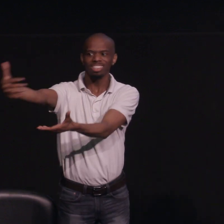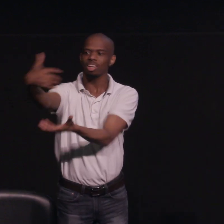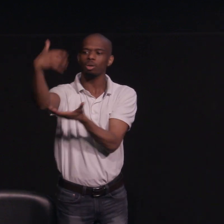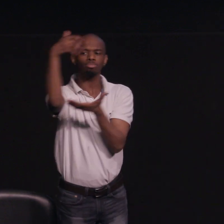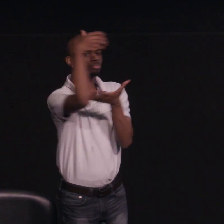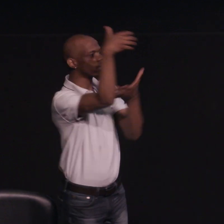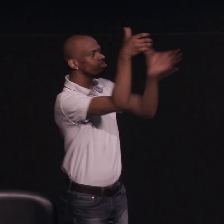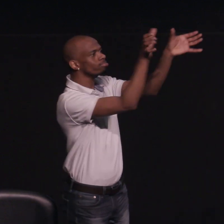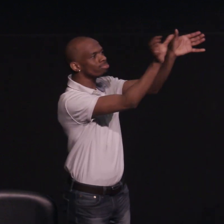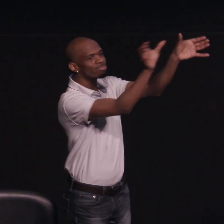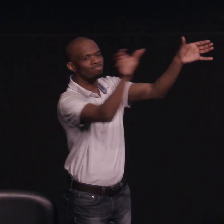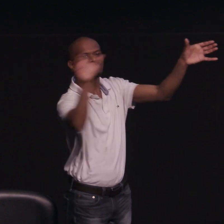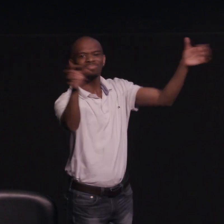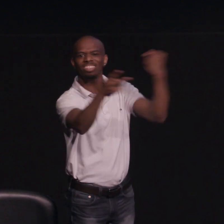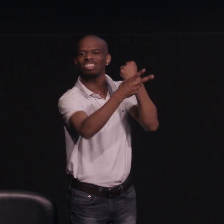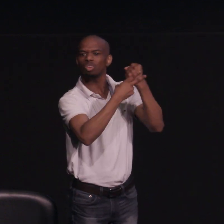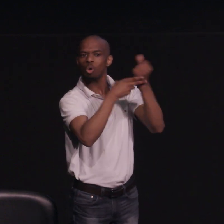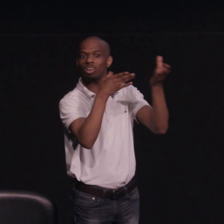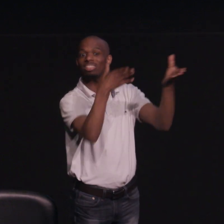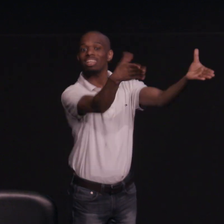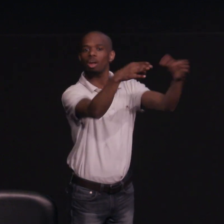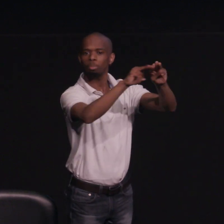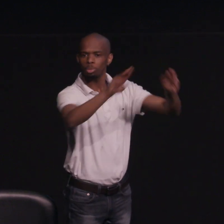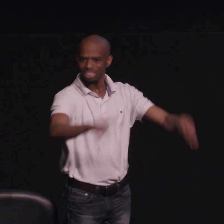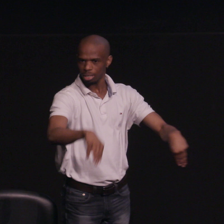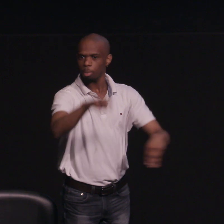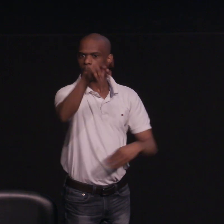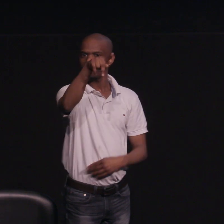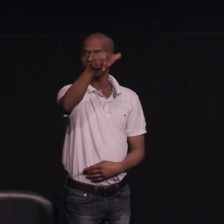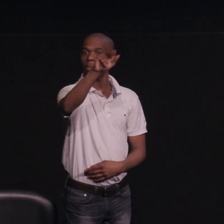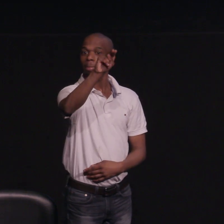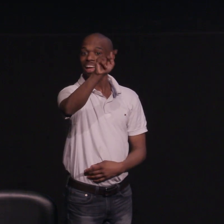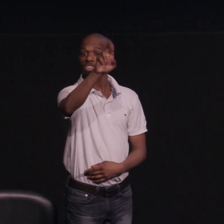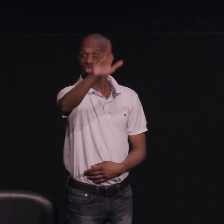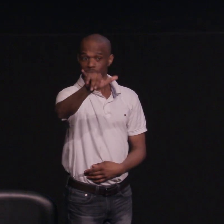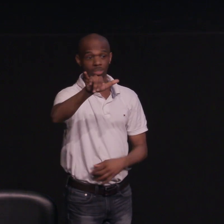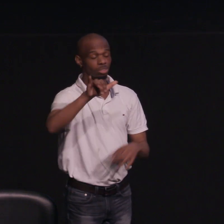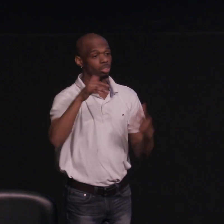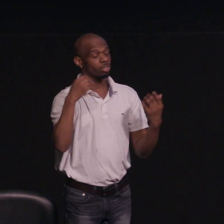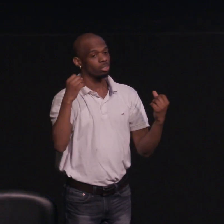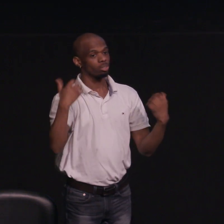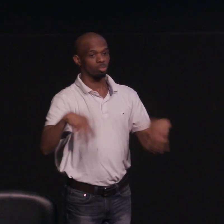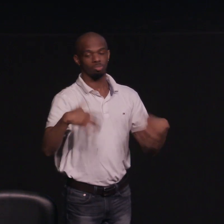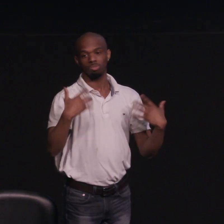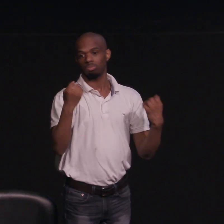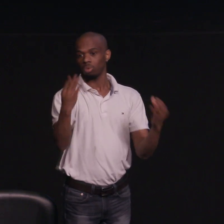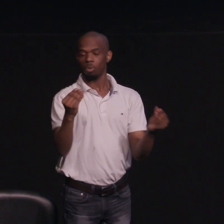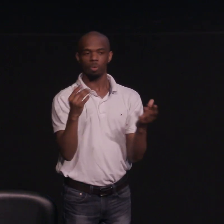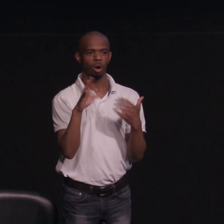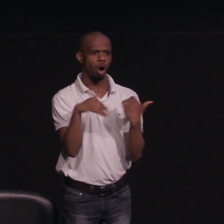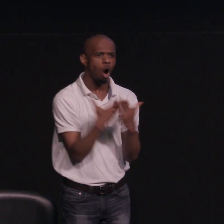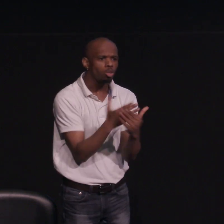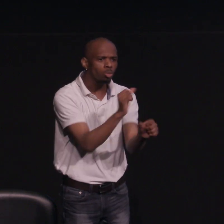But in the spirit of social practice art, I really see the work that I'm doing is starting the piece and